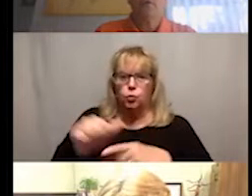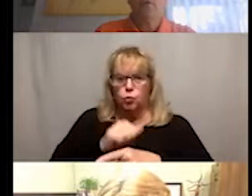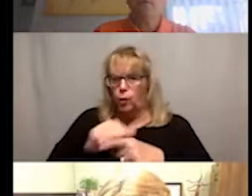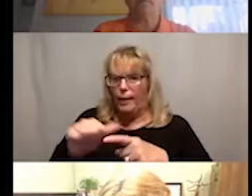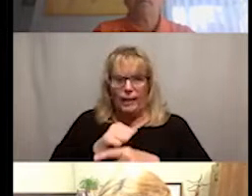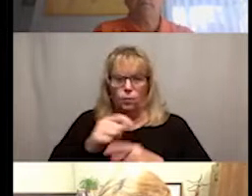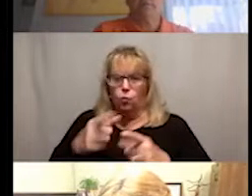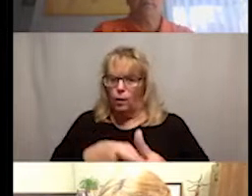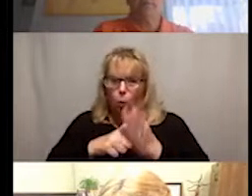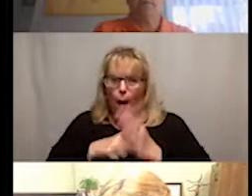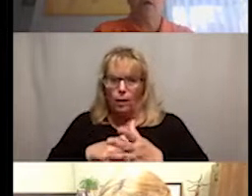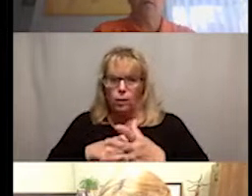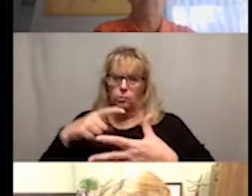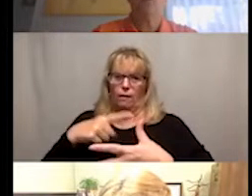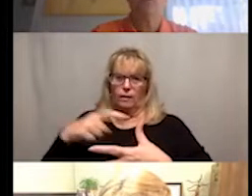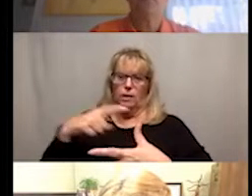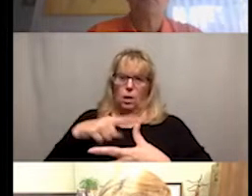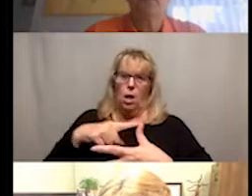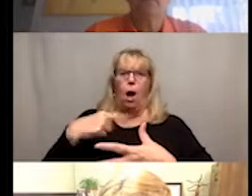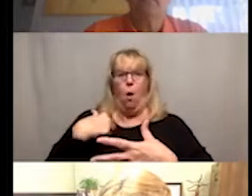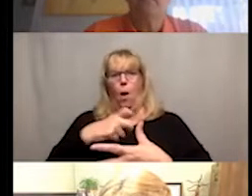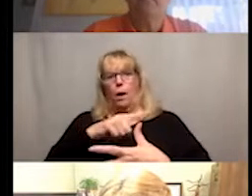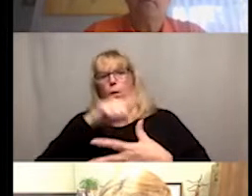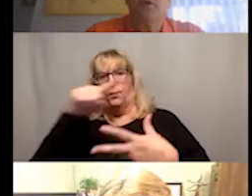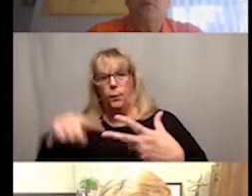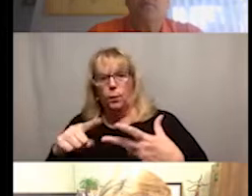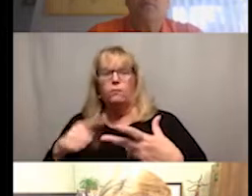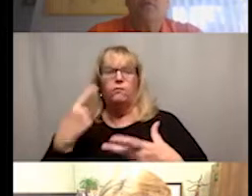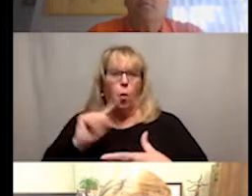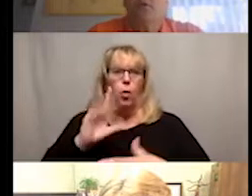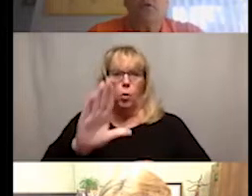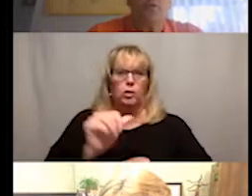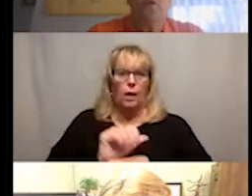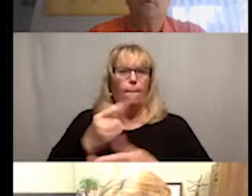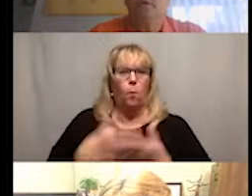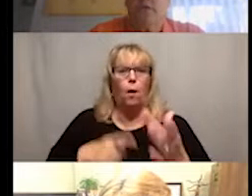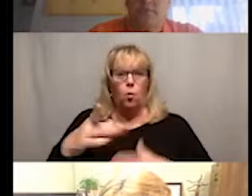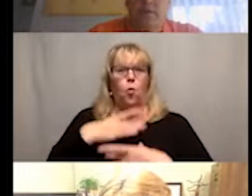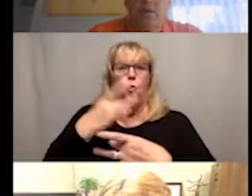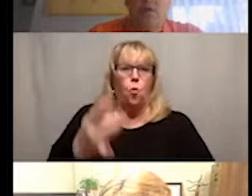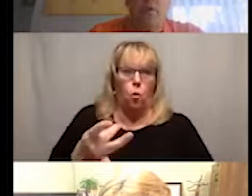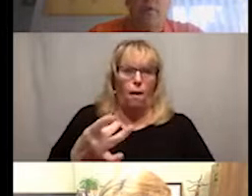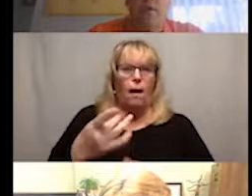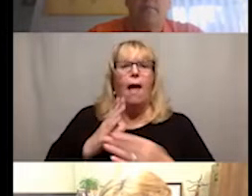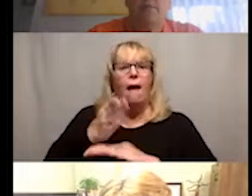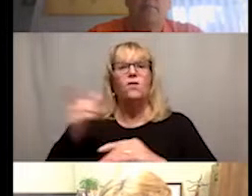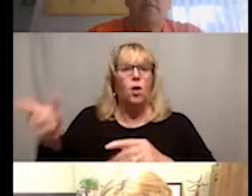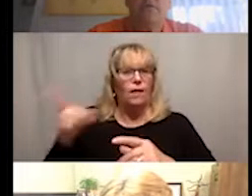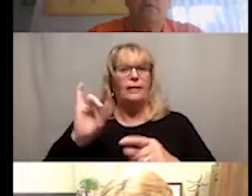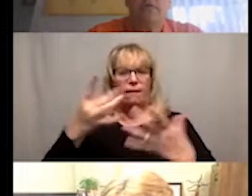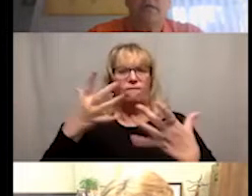to get to the job you were interested in from your from your career assessment or some of those